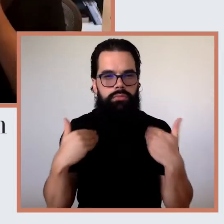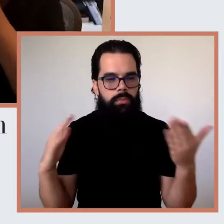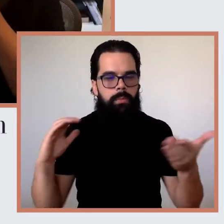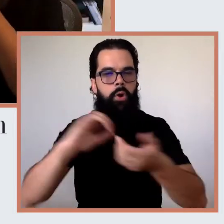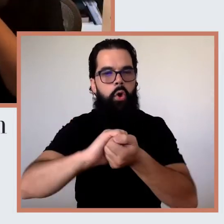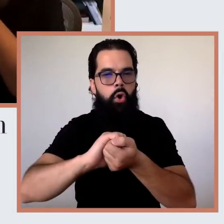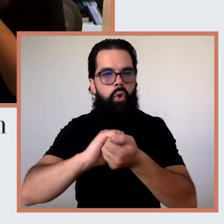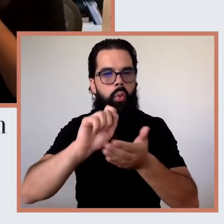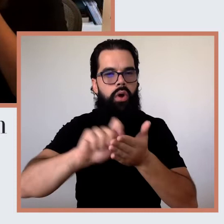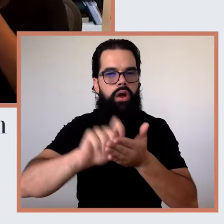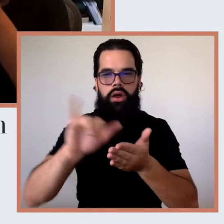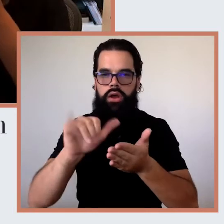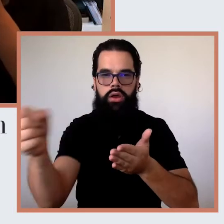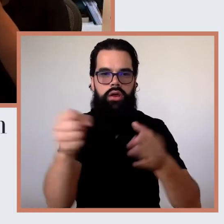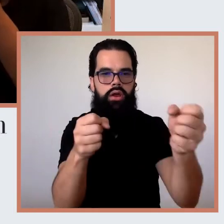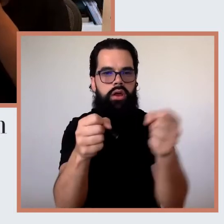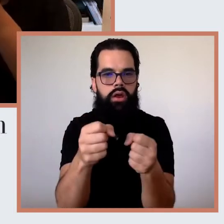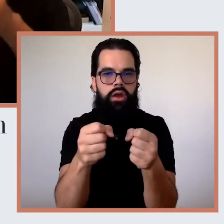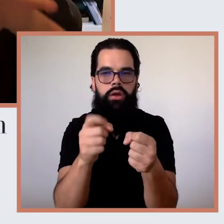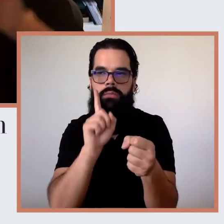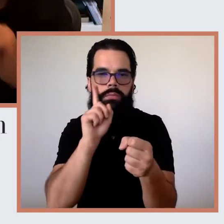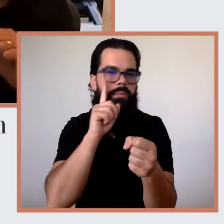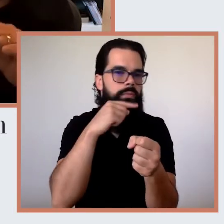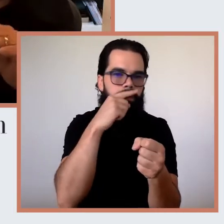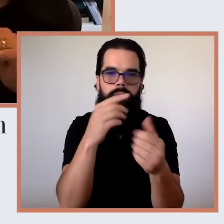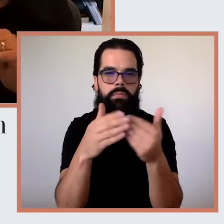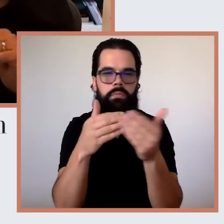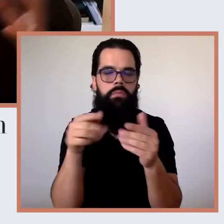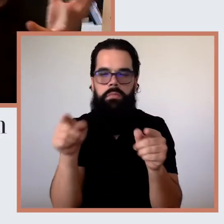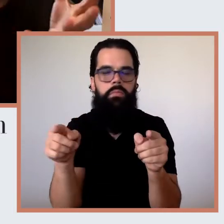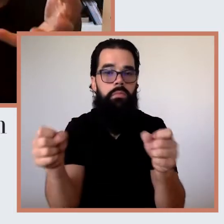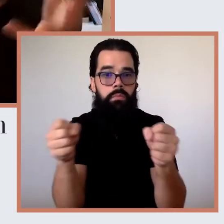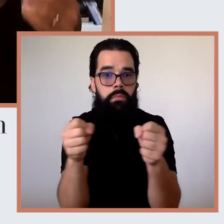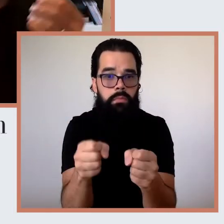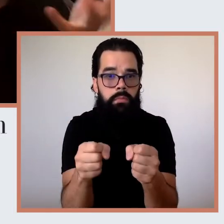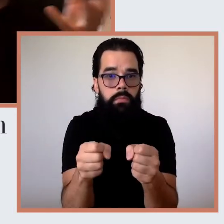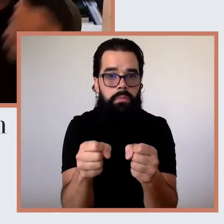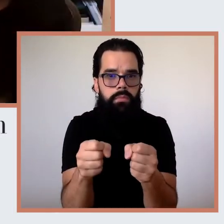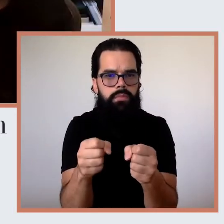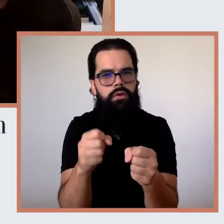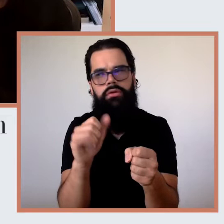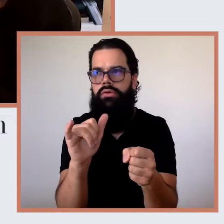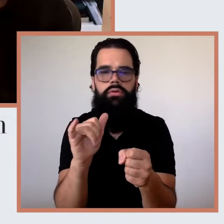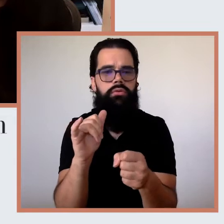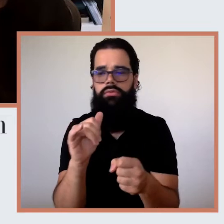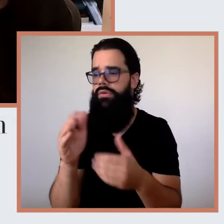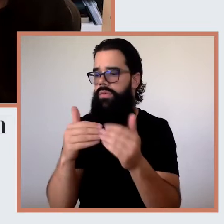So if in fact there's a partnership of writers, one of whom speaks and one of whom doesn't, you're right,